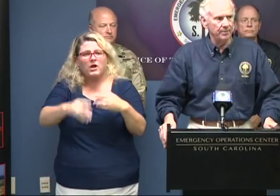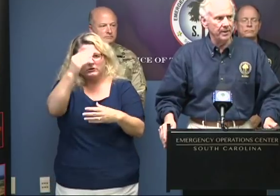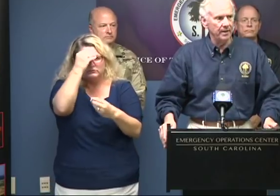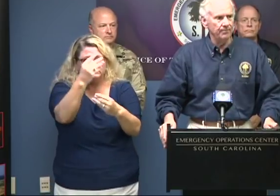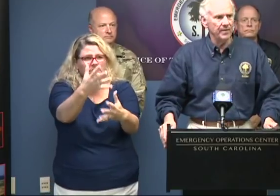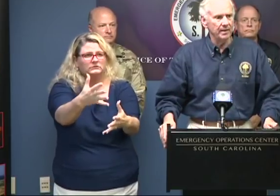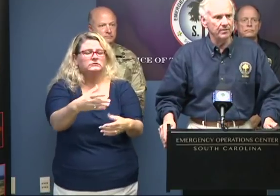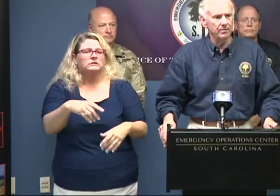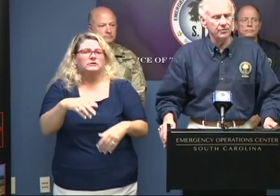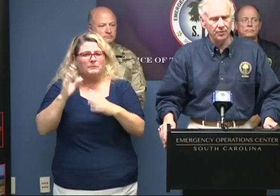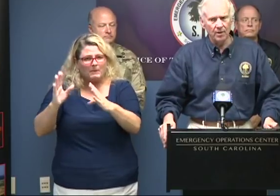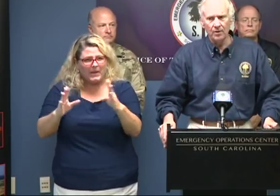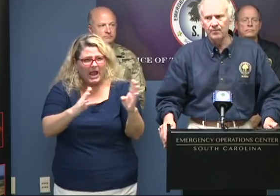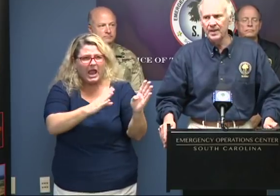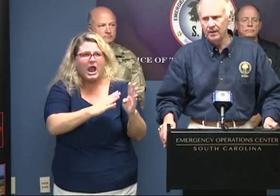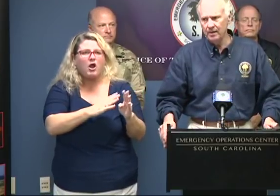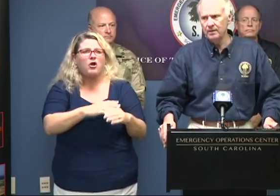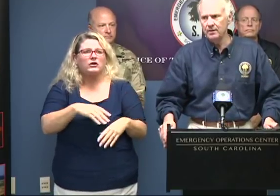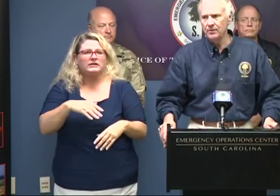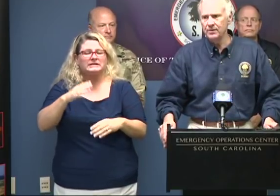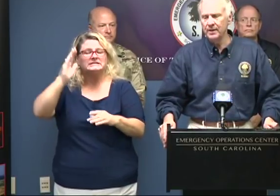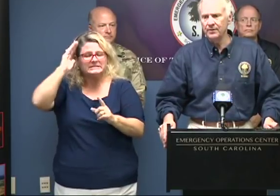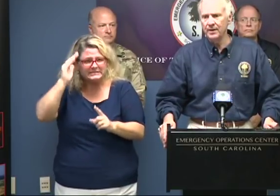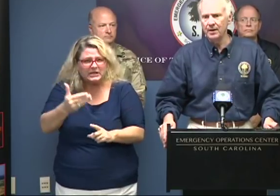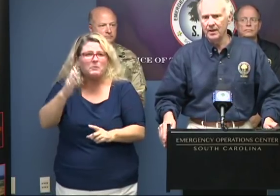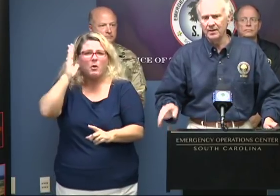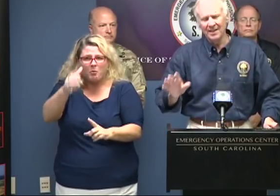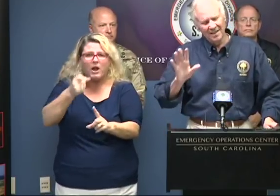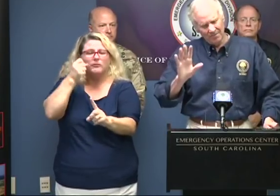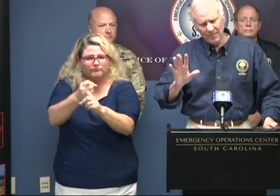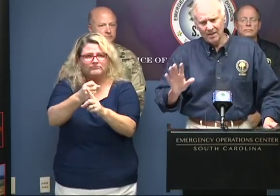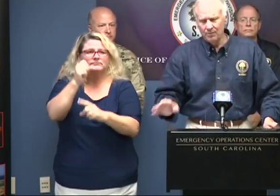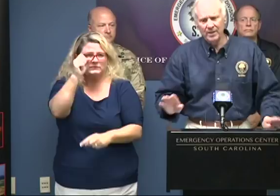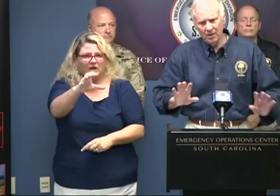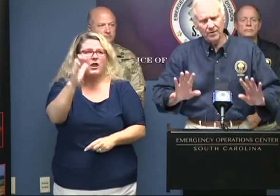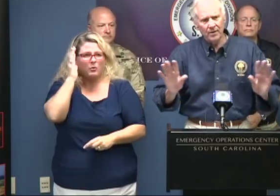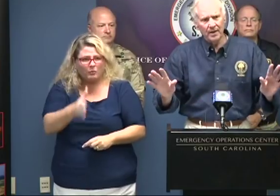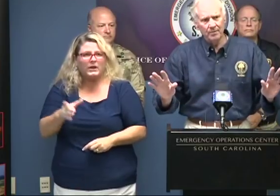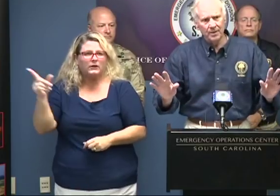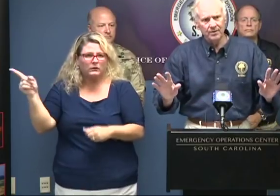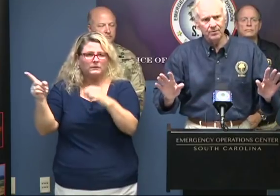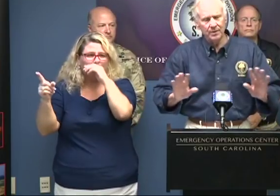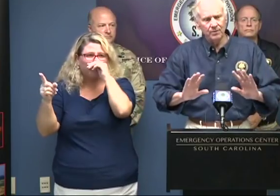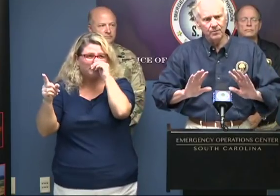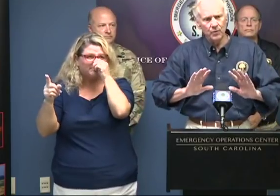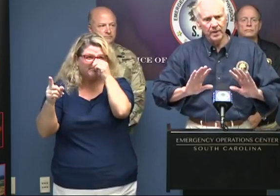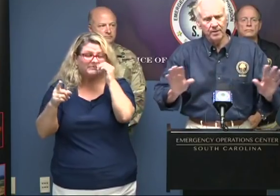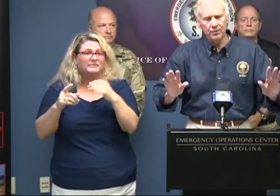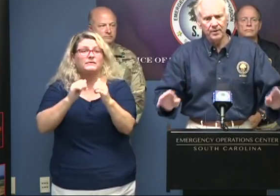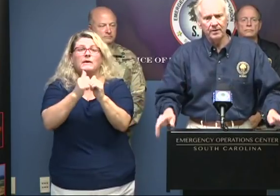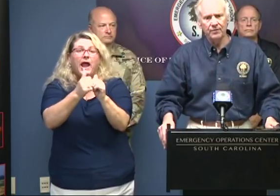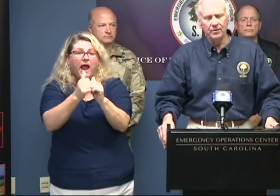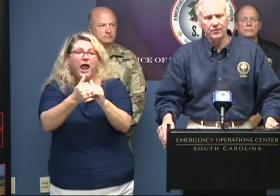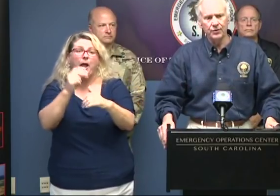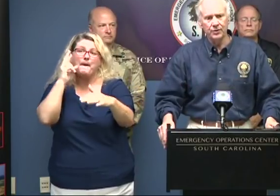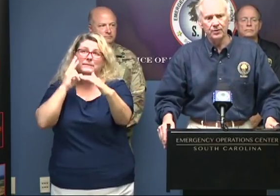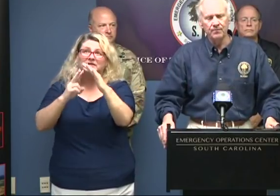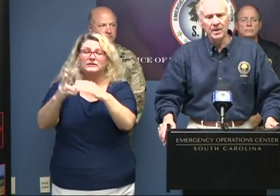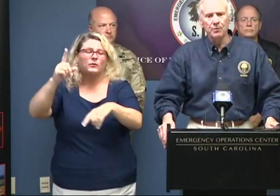to be a strong hit on South Carolina. We don't know how much. We can't predict for sure,